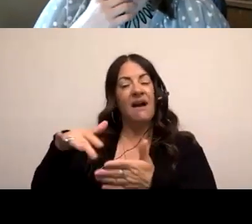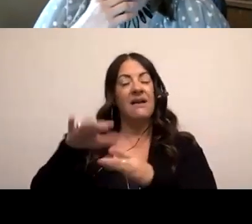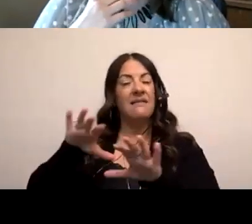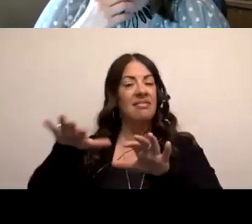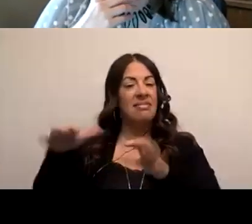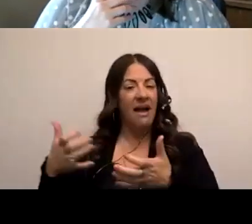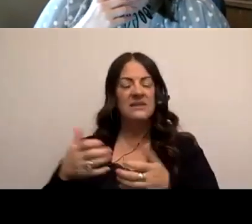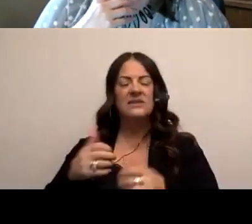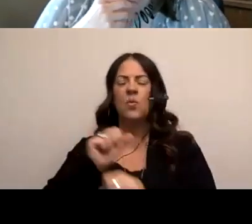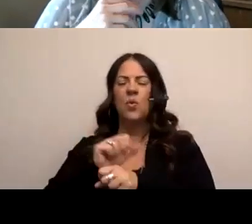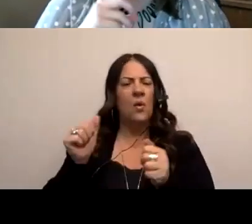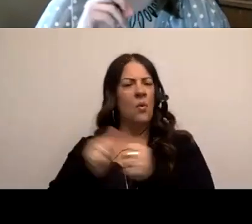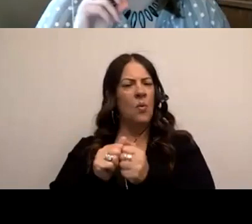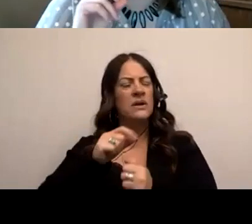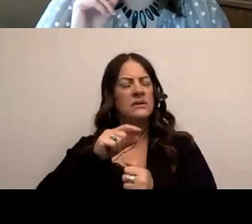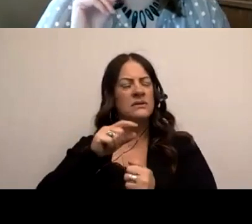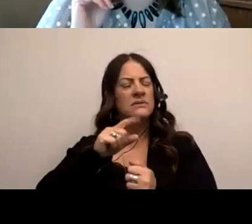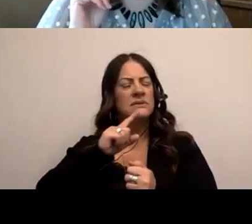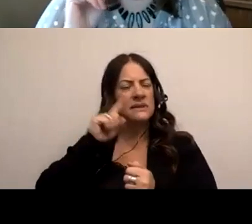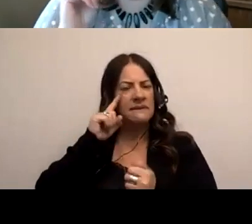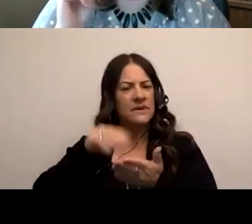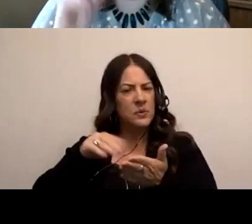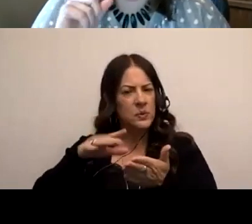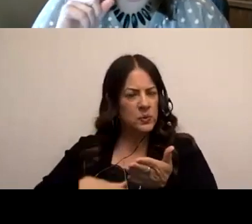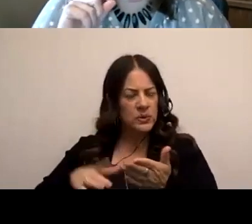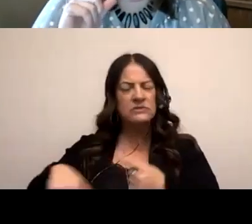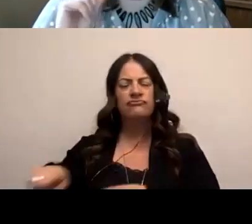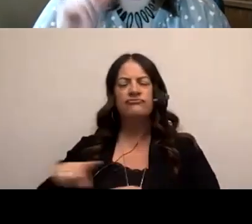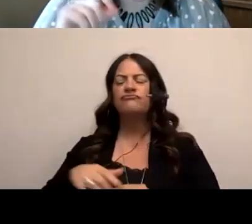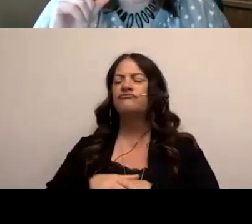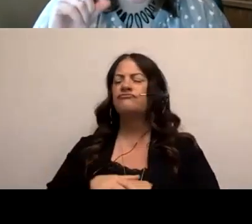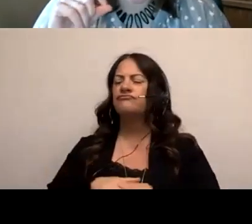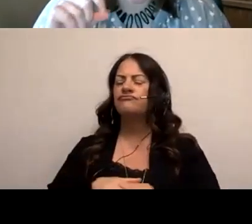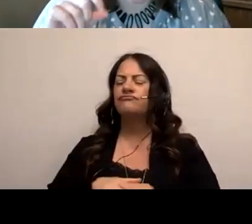WHO ARE DEAF AND HARD-OF-HEARING AND THOSE DIFFERENCE ARE ADVERSE CHILDHOOD EXPERIENCES